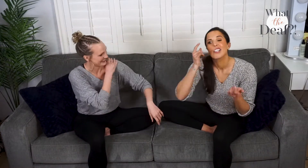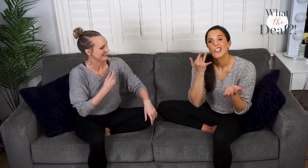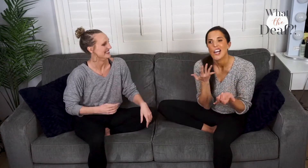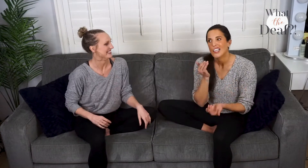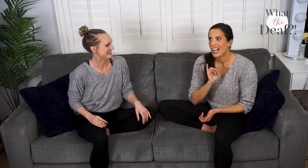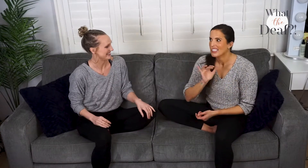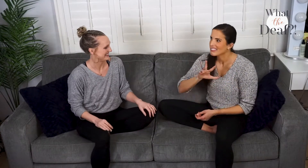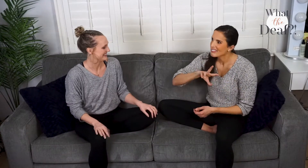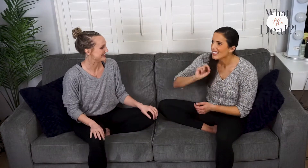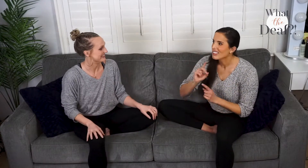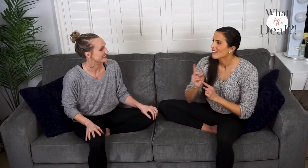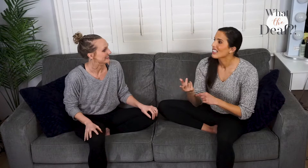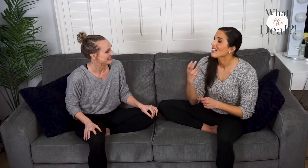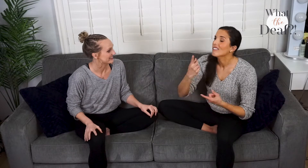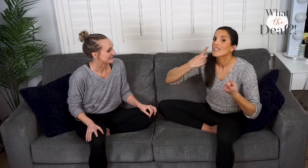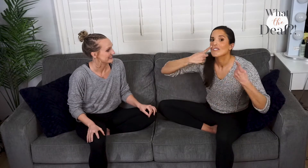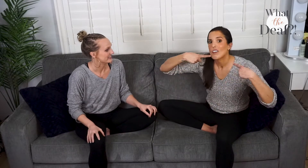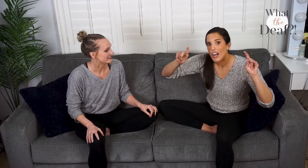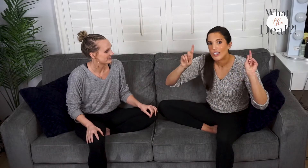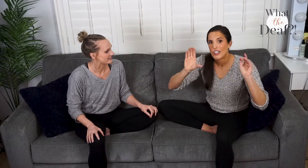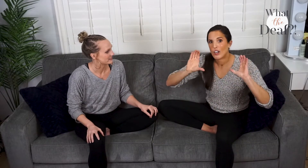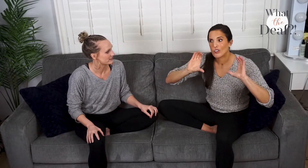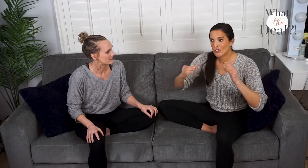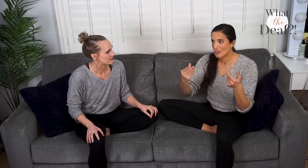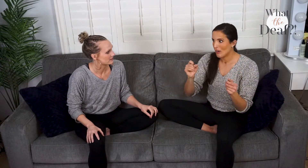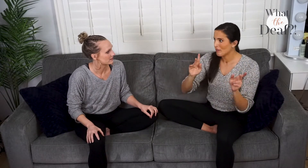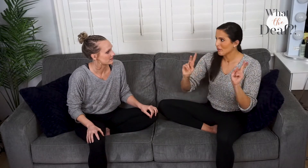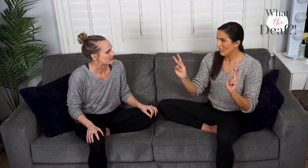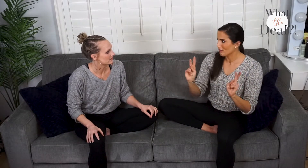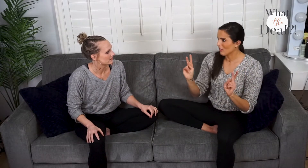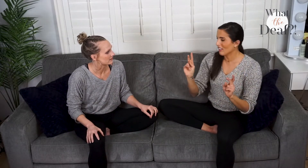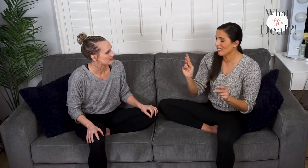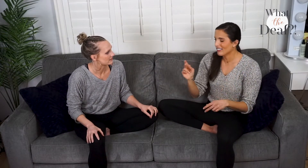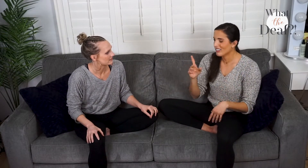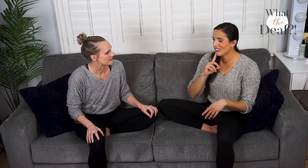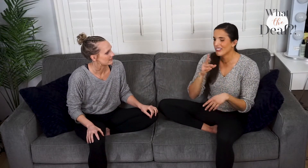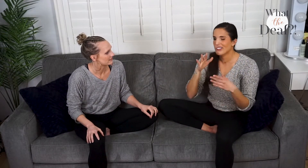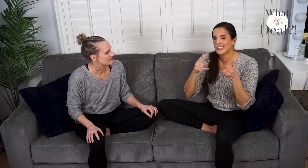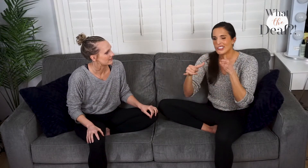But anyways, like I said, 30 minutes go by and finally a group of people...